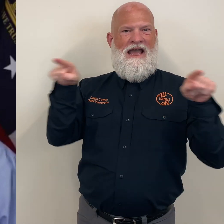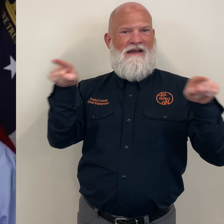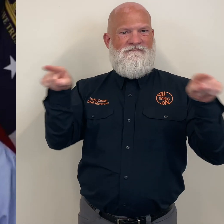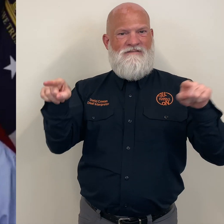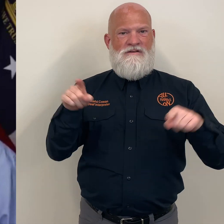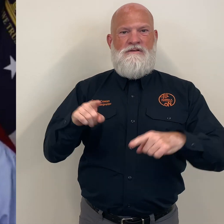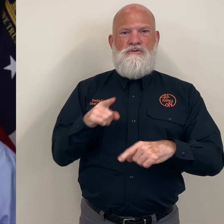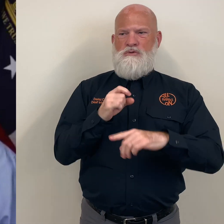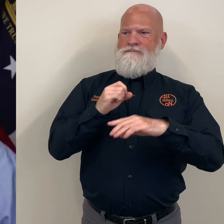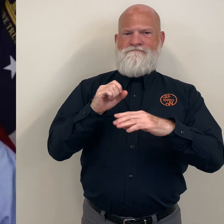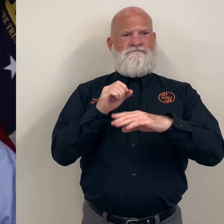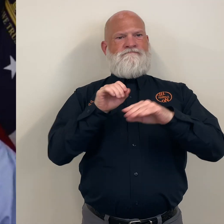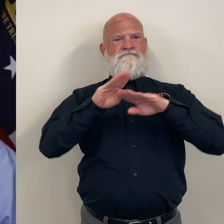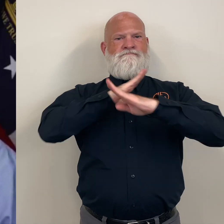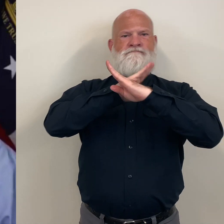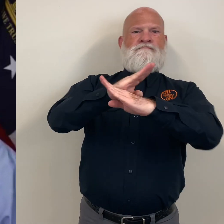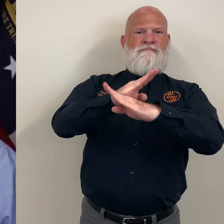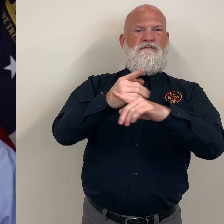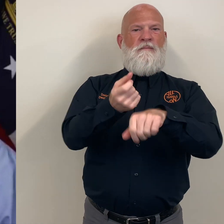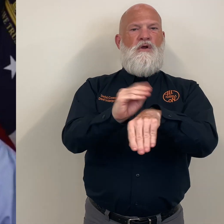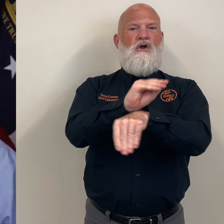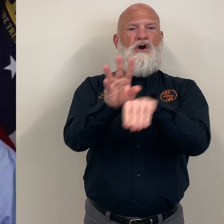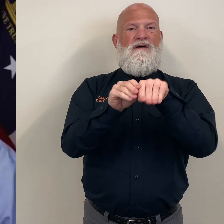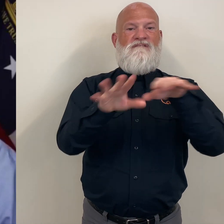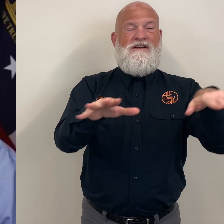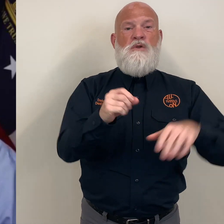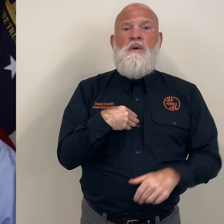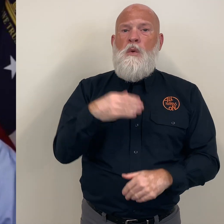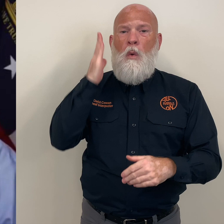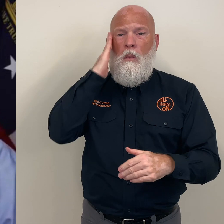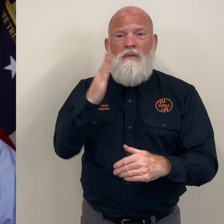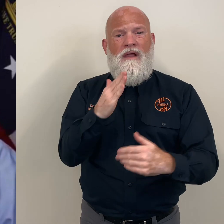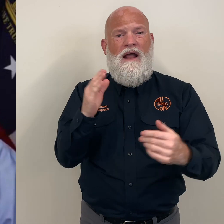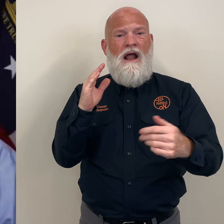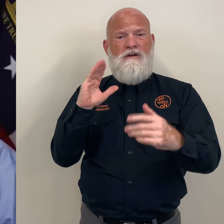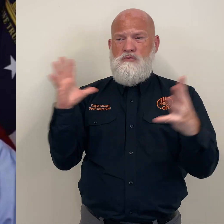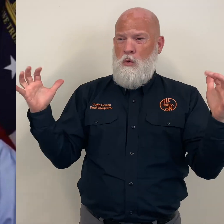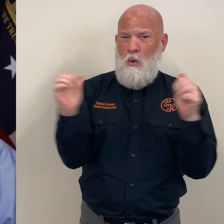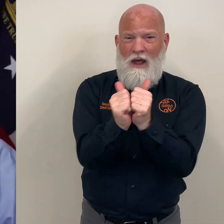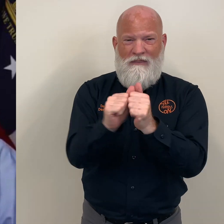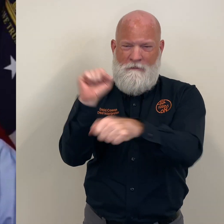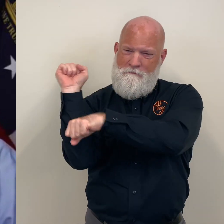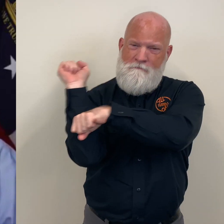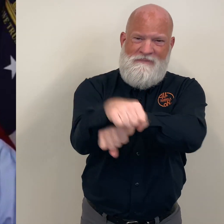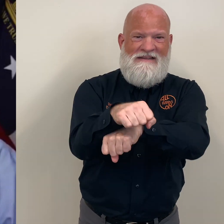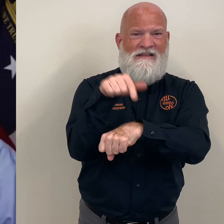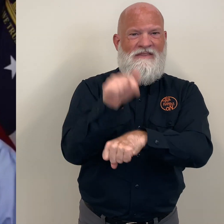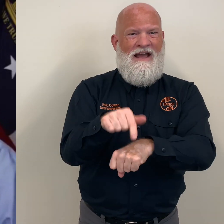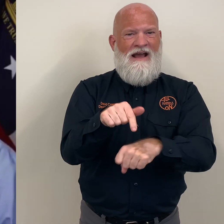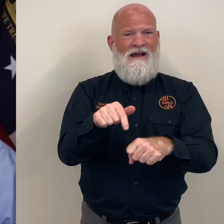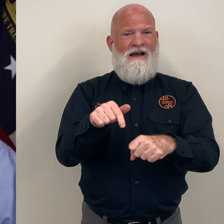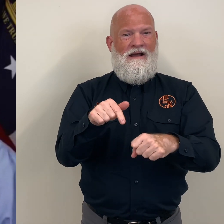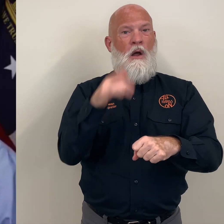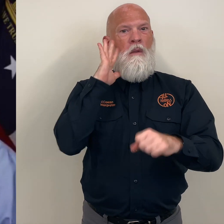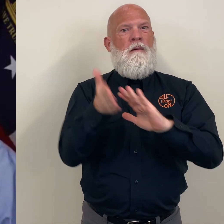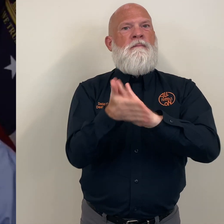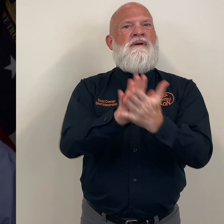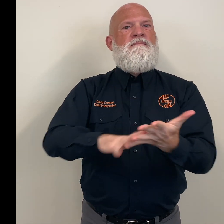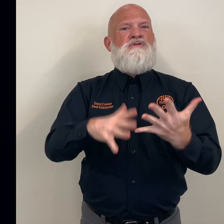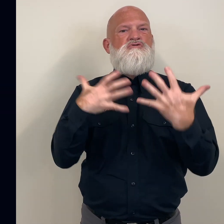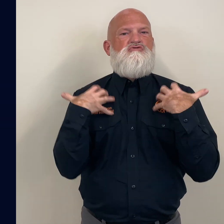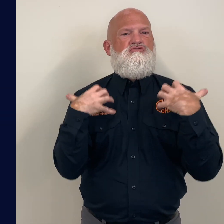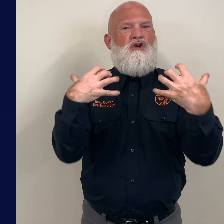together we will defeat this virus and emerge stronger, thank you and god bless